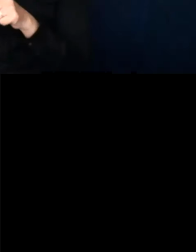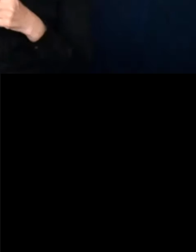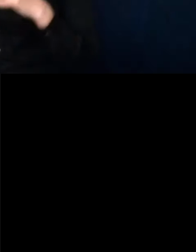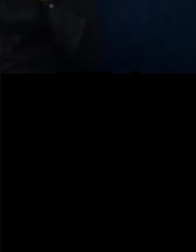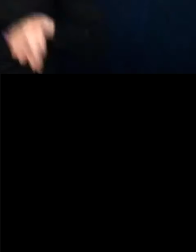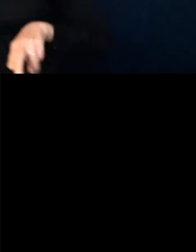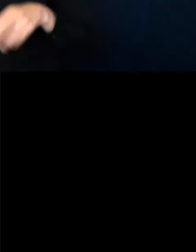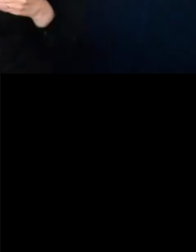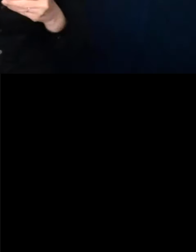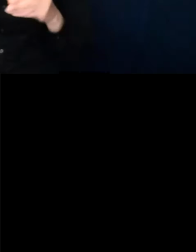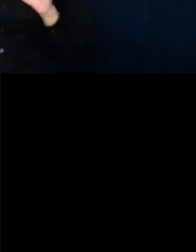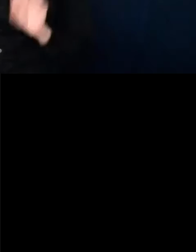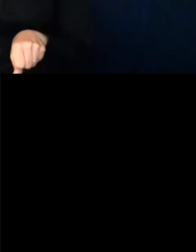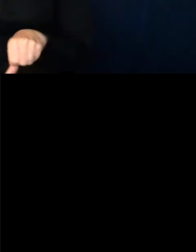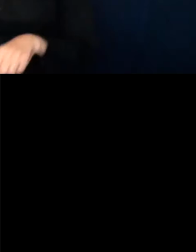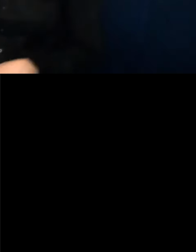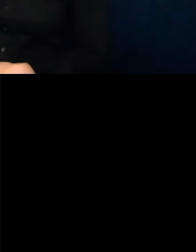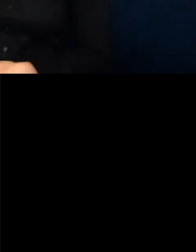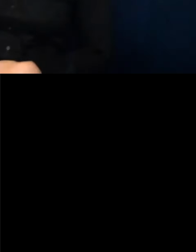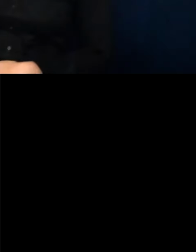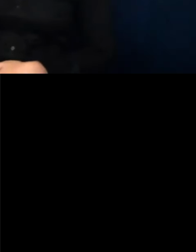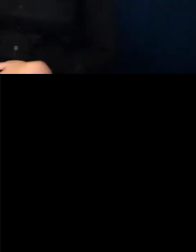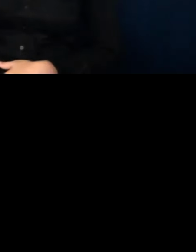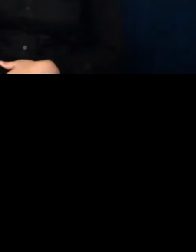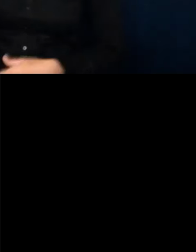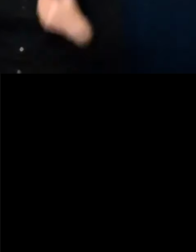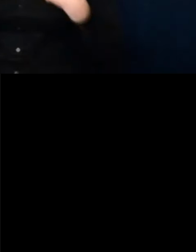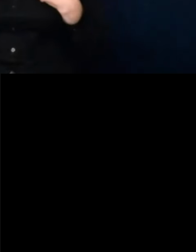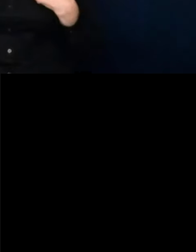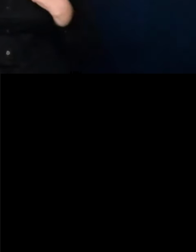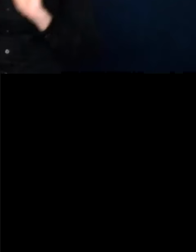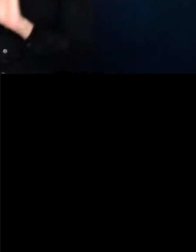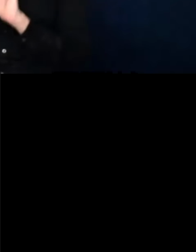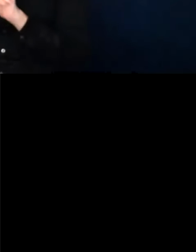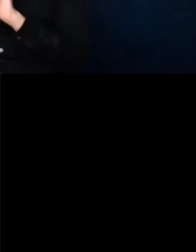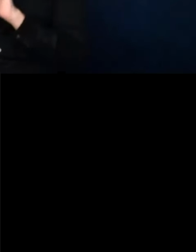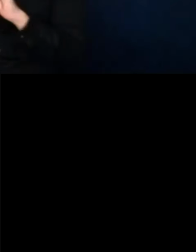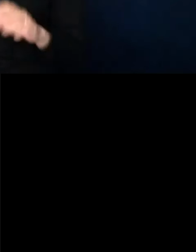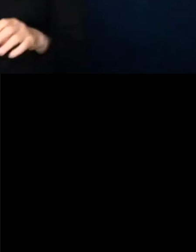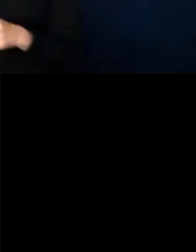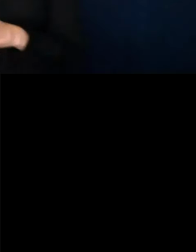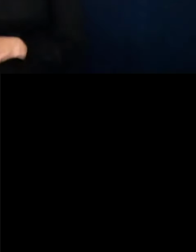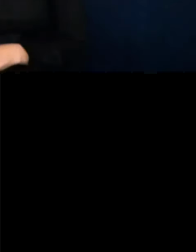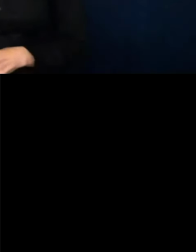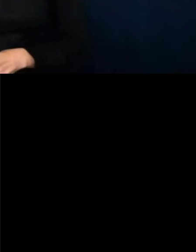But Sam, there is actually an Excel formula, that can randomize and choose a name